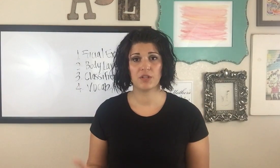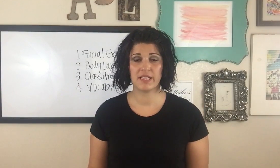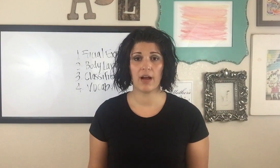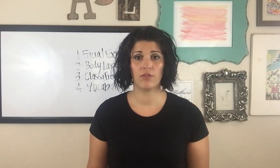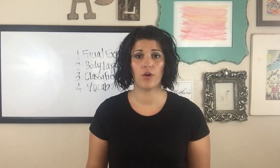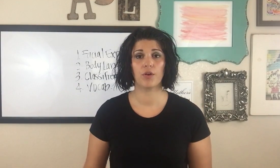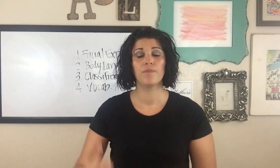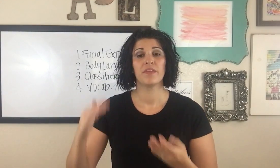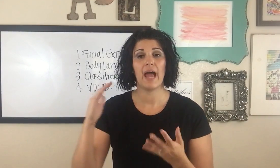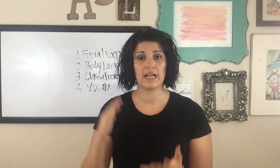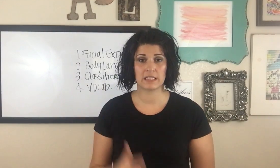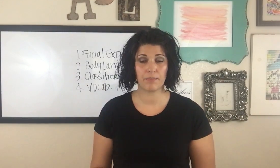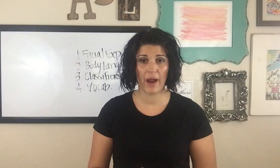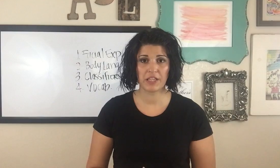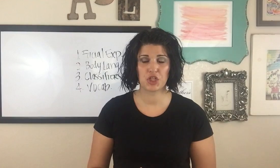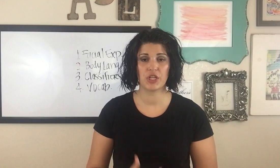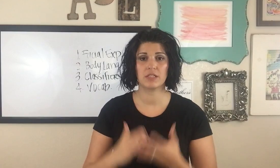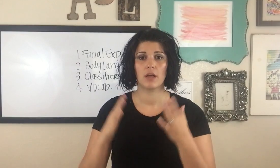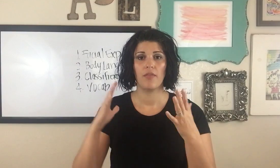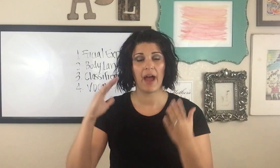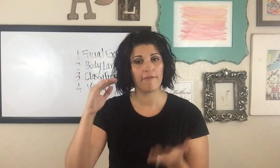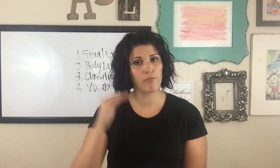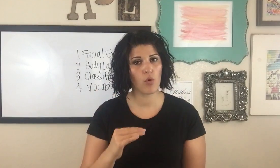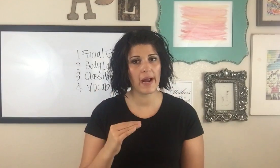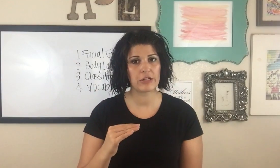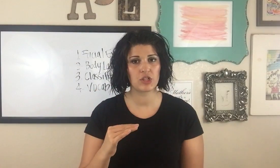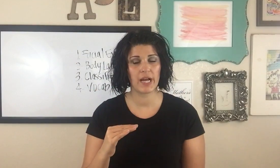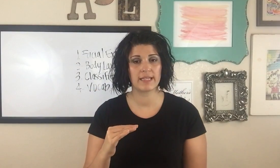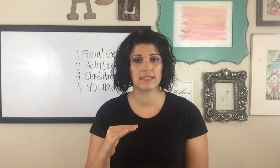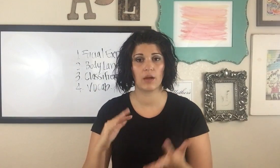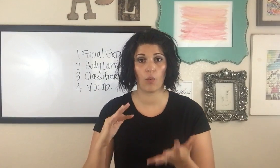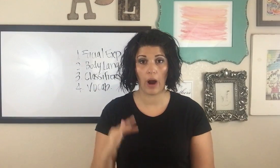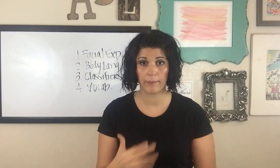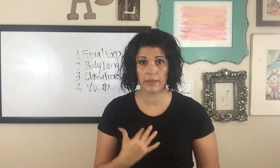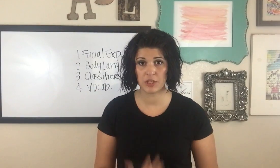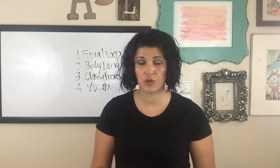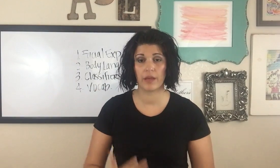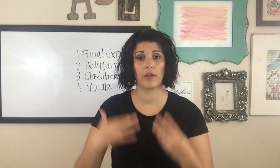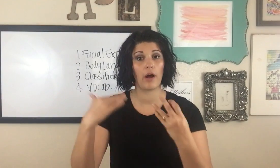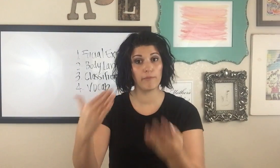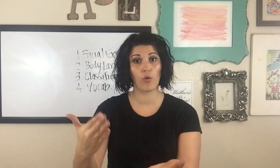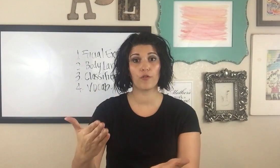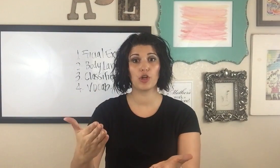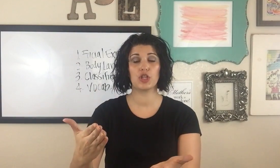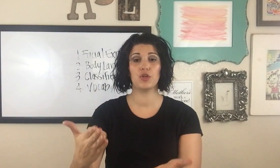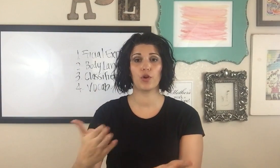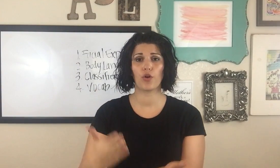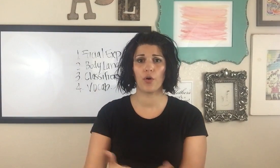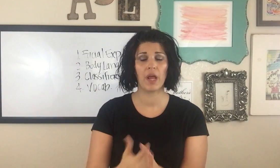you to download that has some practice sheets that have more exercises that I'm going to be doing. They'll have more for you to do on your own.